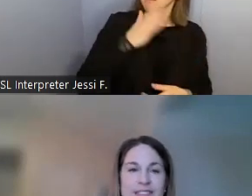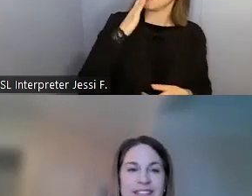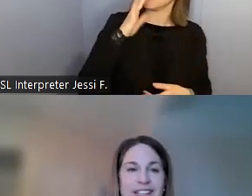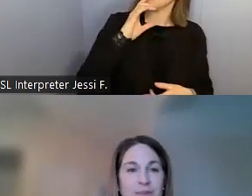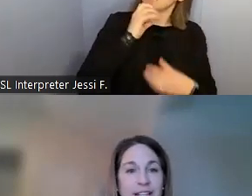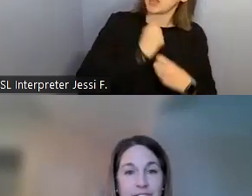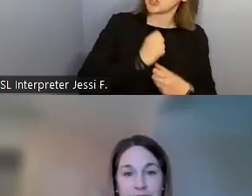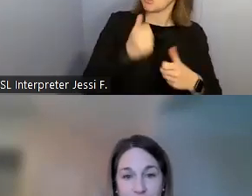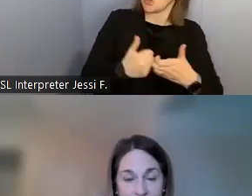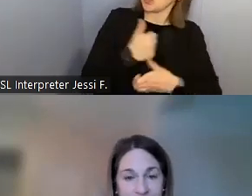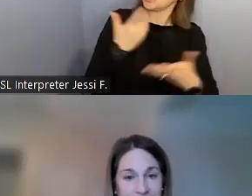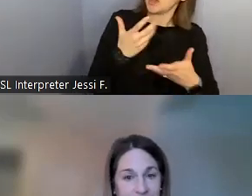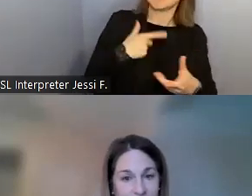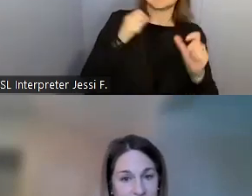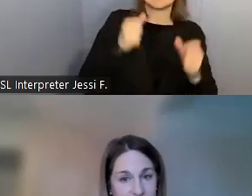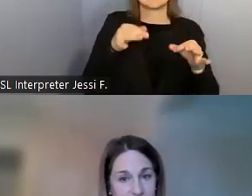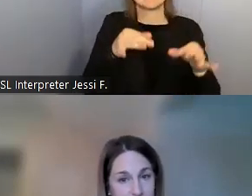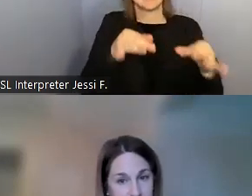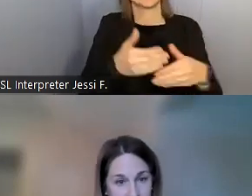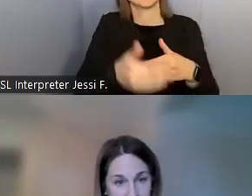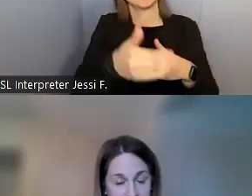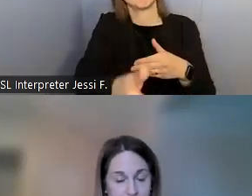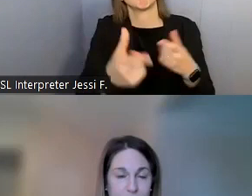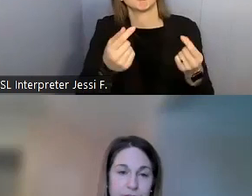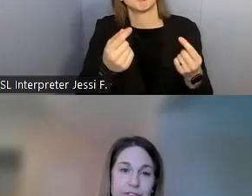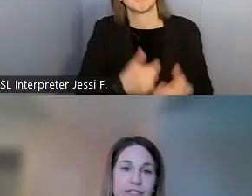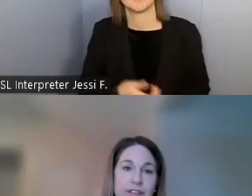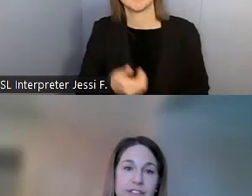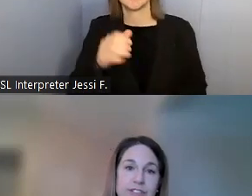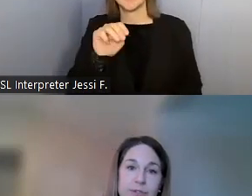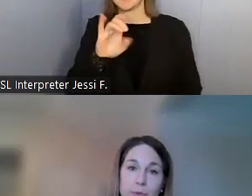Melissia has her master's degree in Higher Education Administration from the University of Rochester's